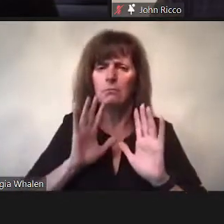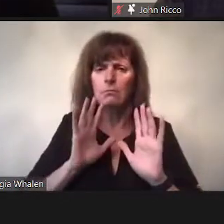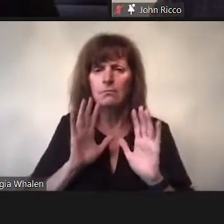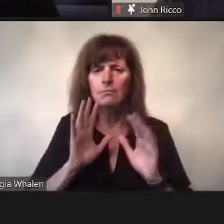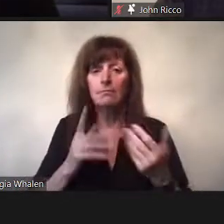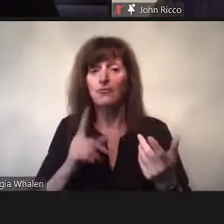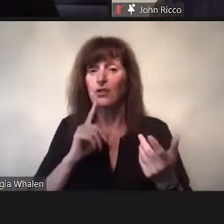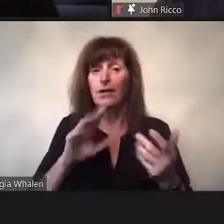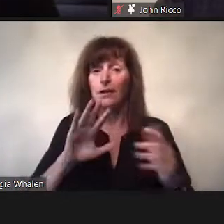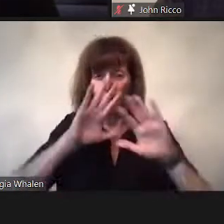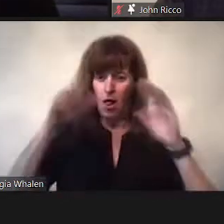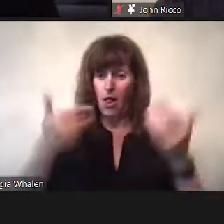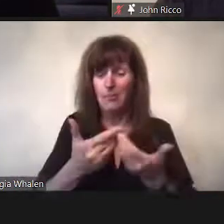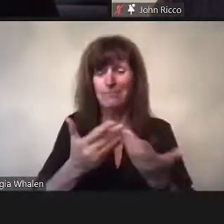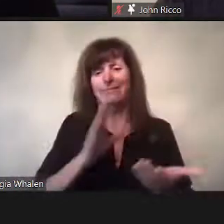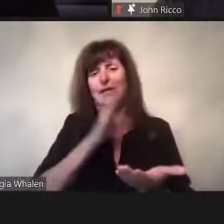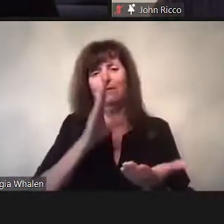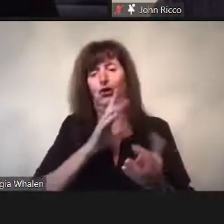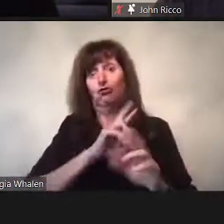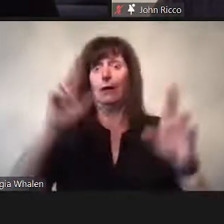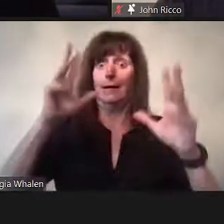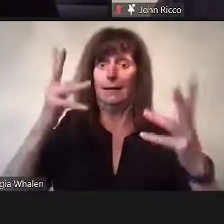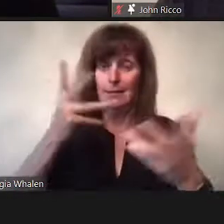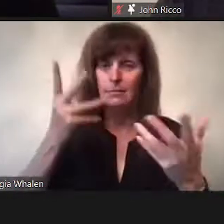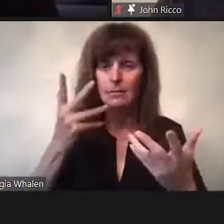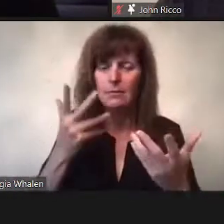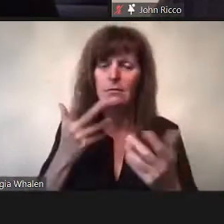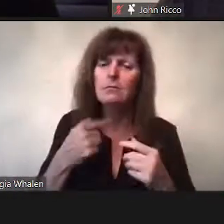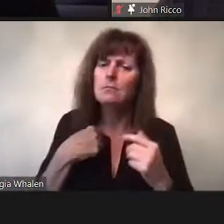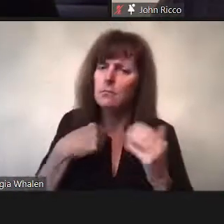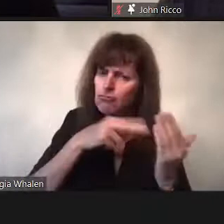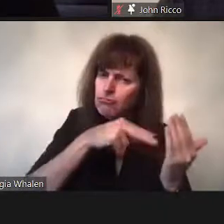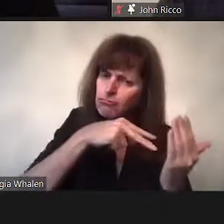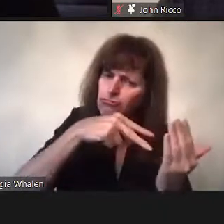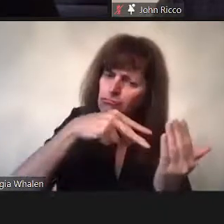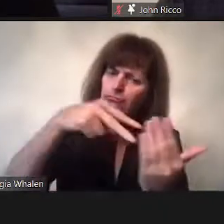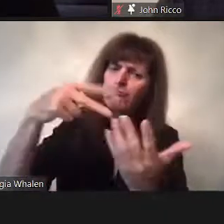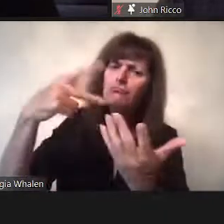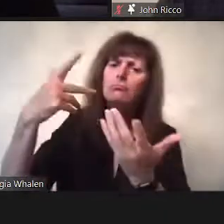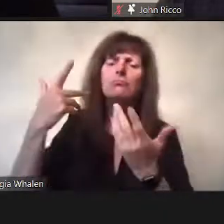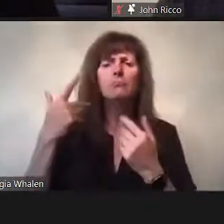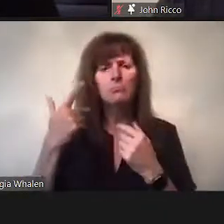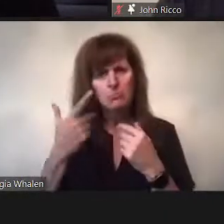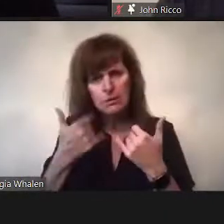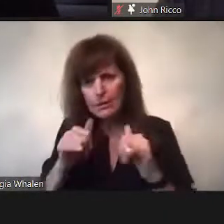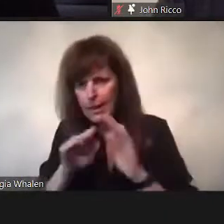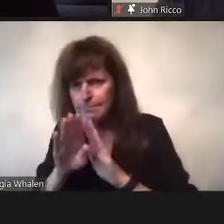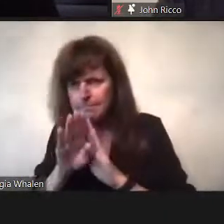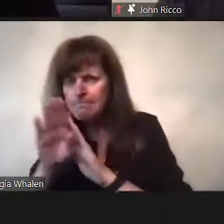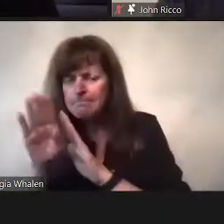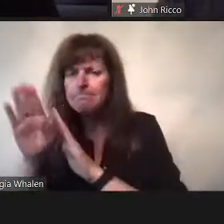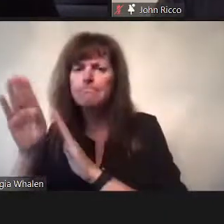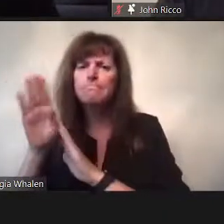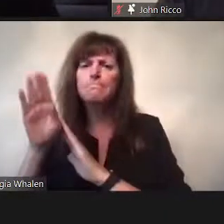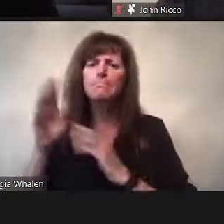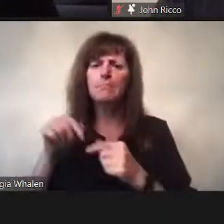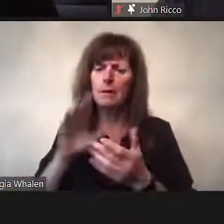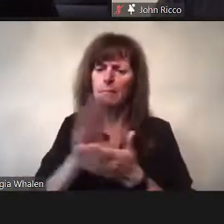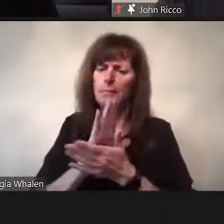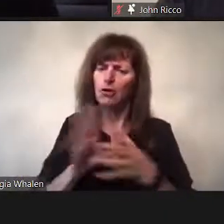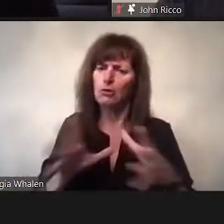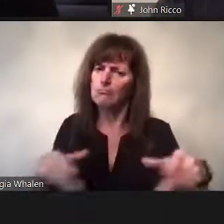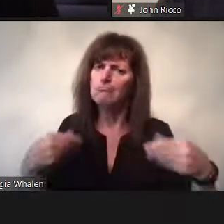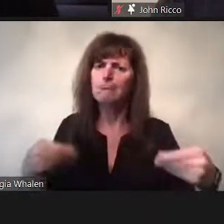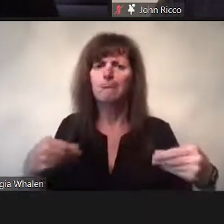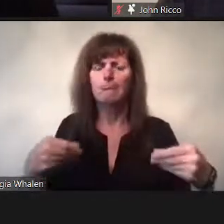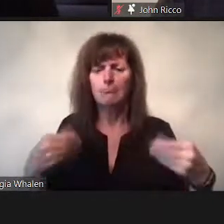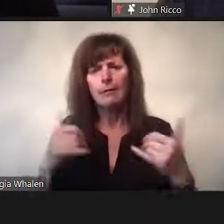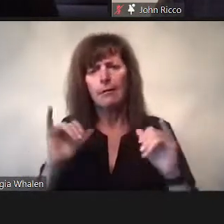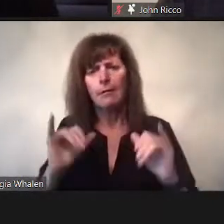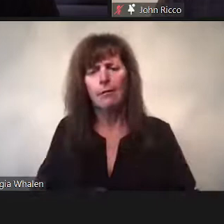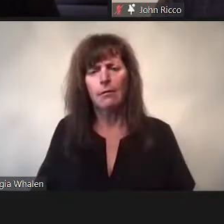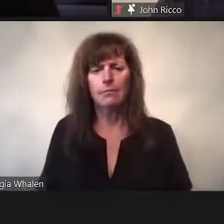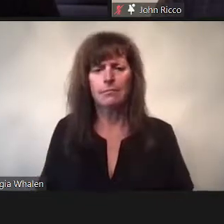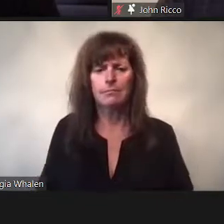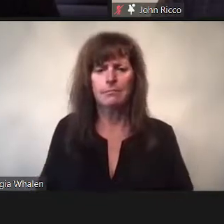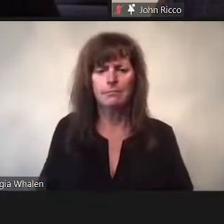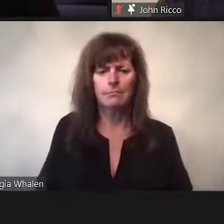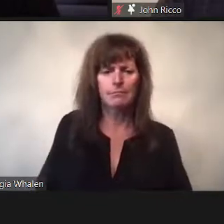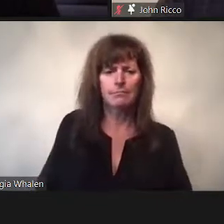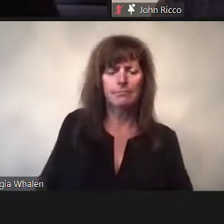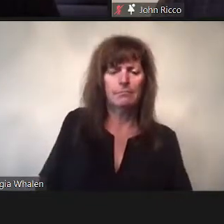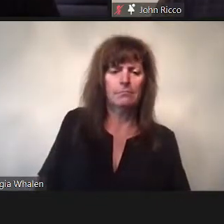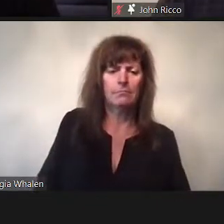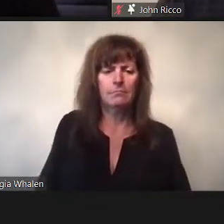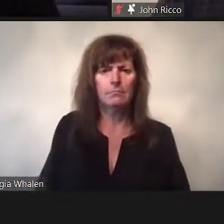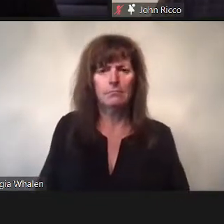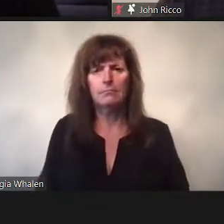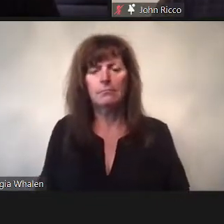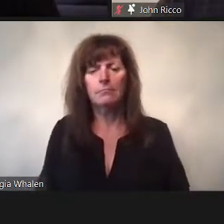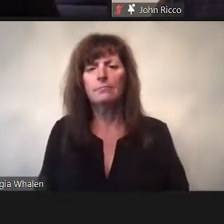And the balancing of different platforms and the governance that extends to the Twitter process.